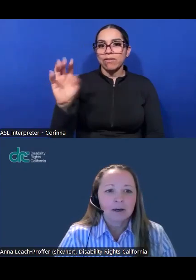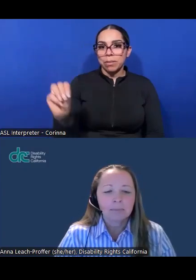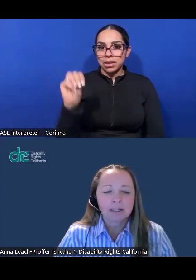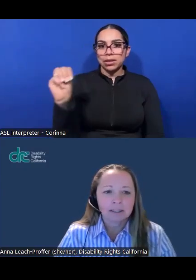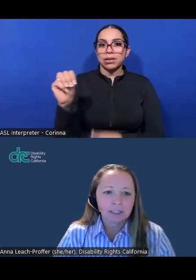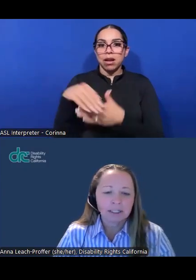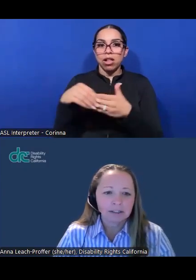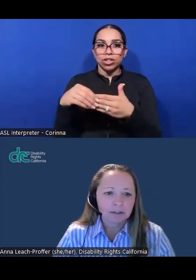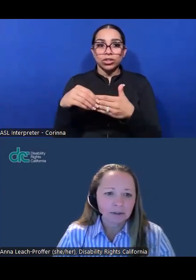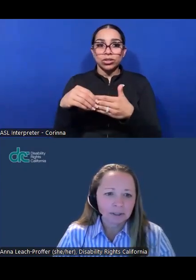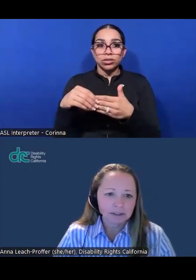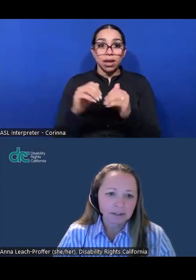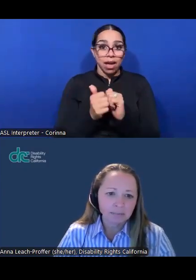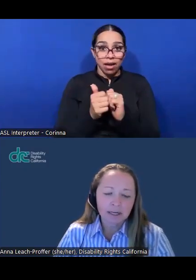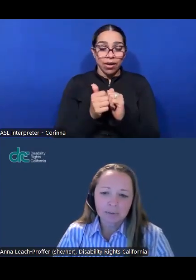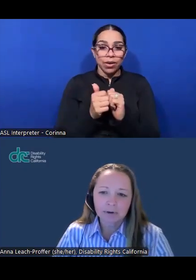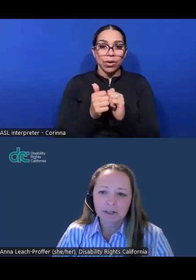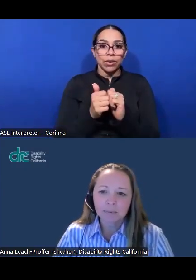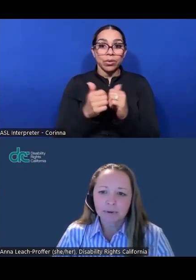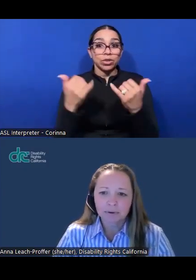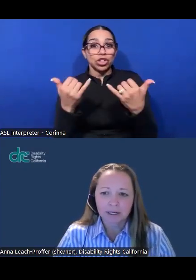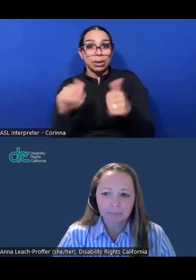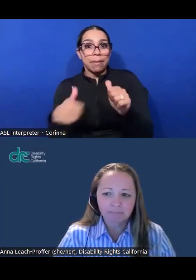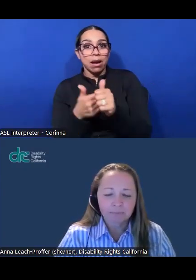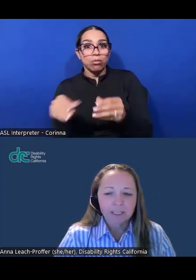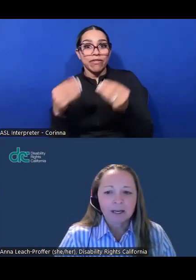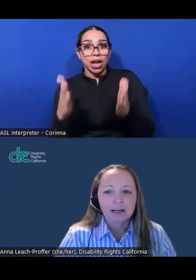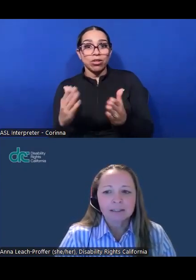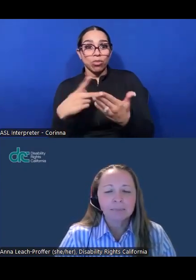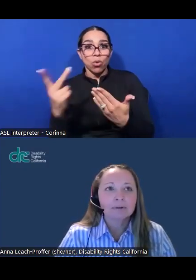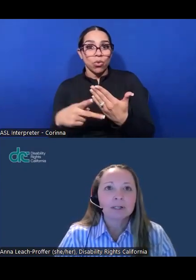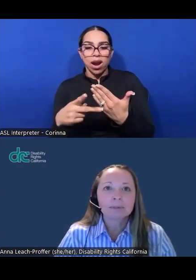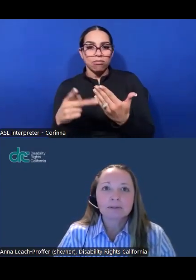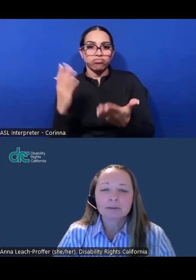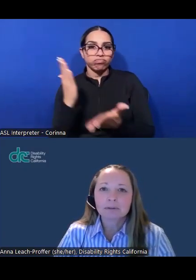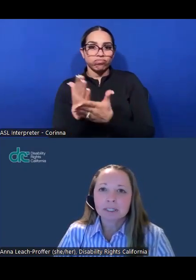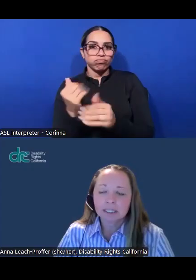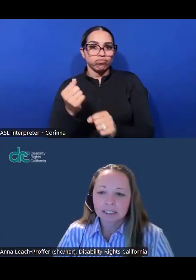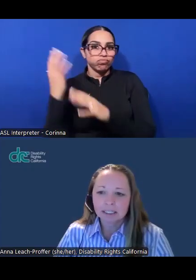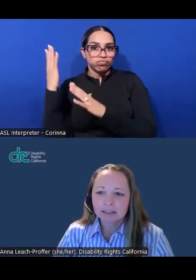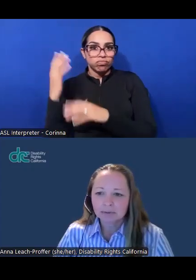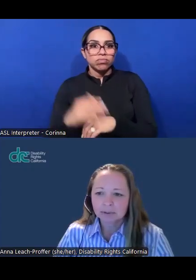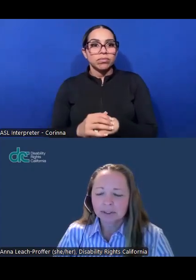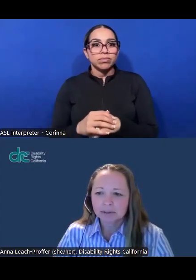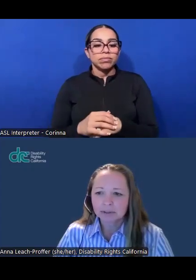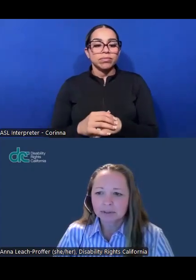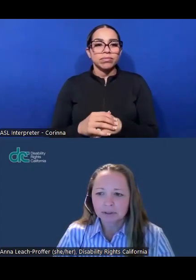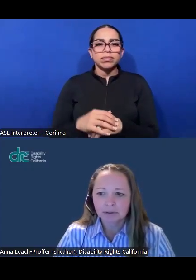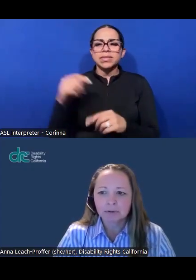by eliminating the current backup provider program. This program was created several years ago.